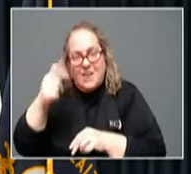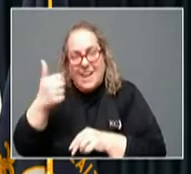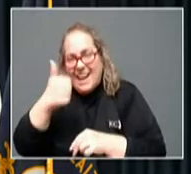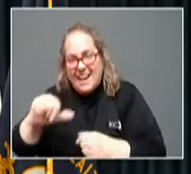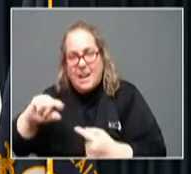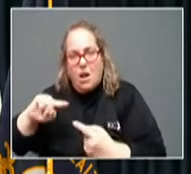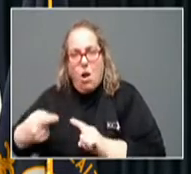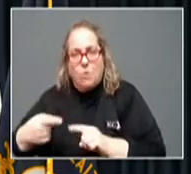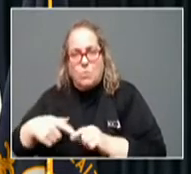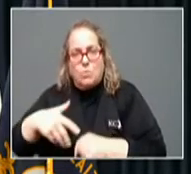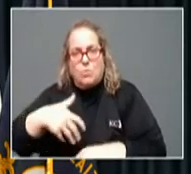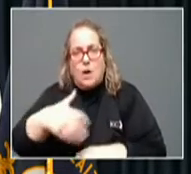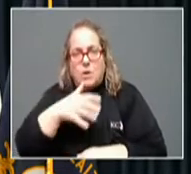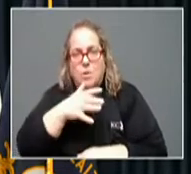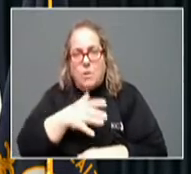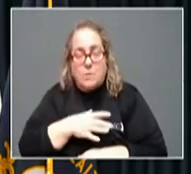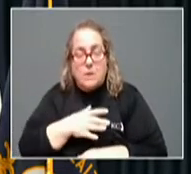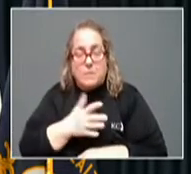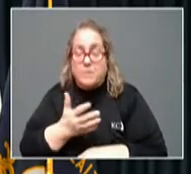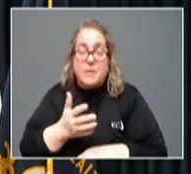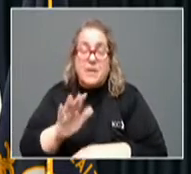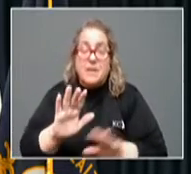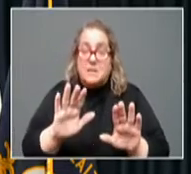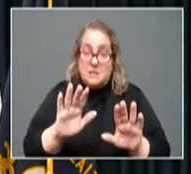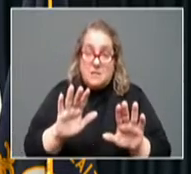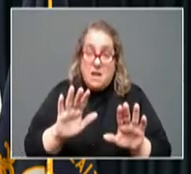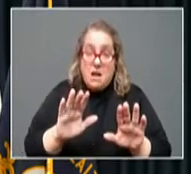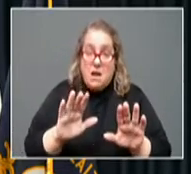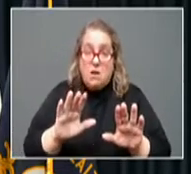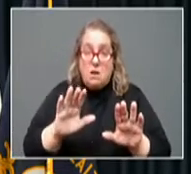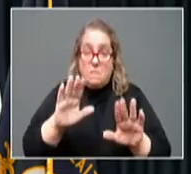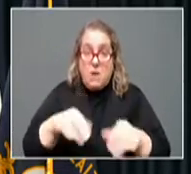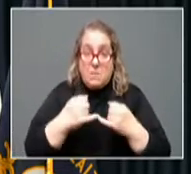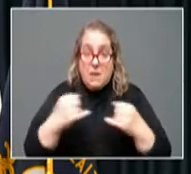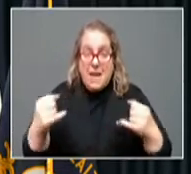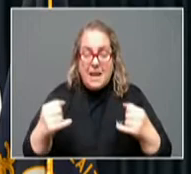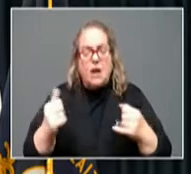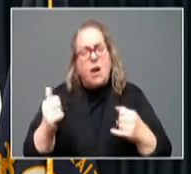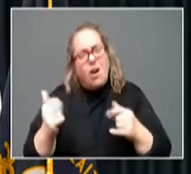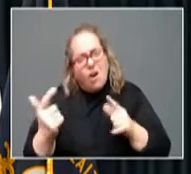the bottom line is we all need to get vaccinated vaccination helps to keep us